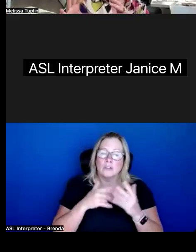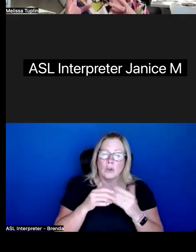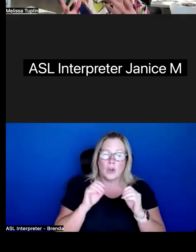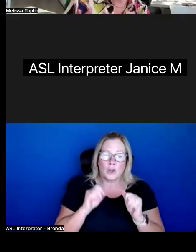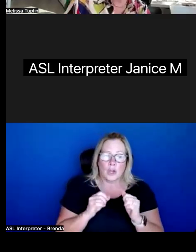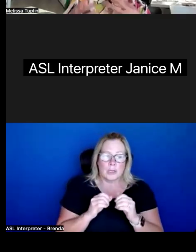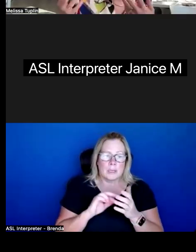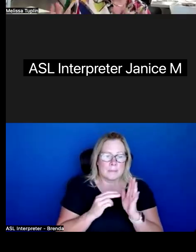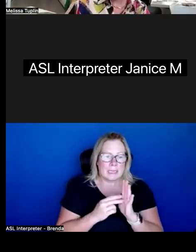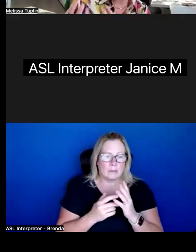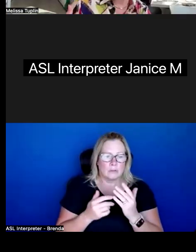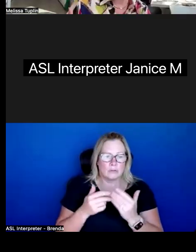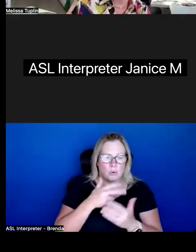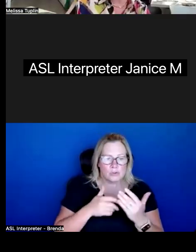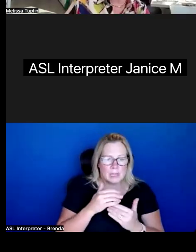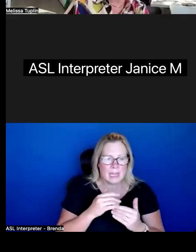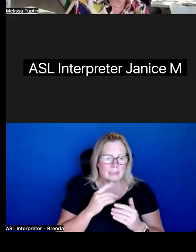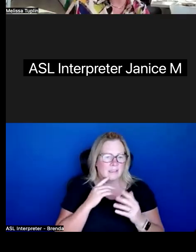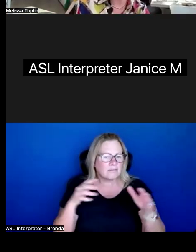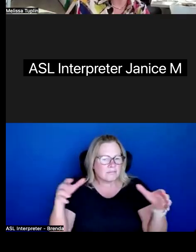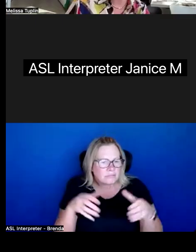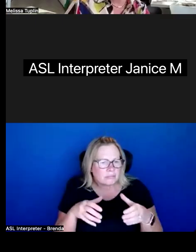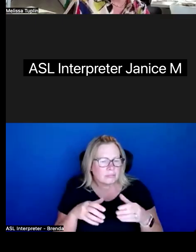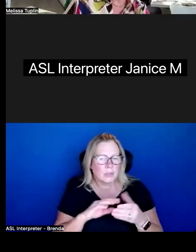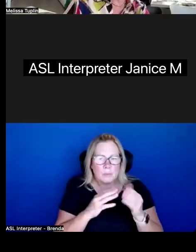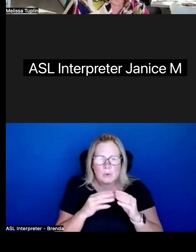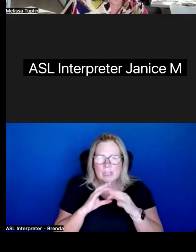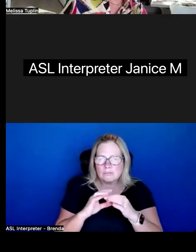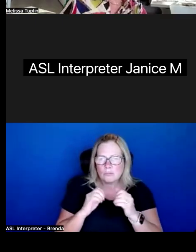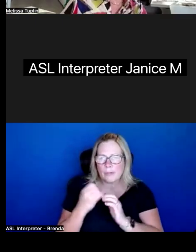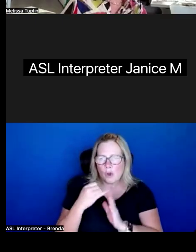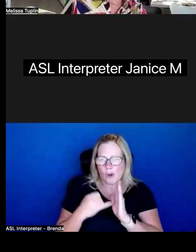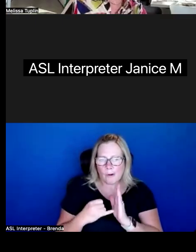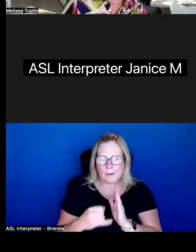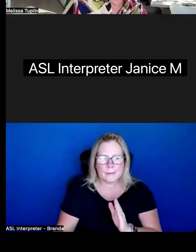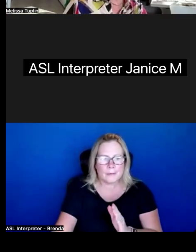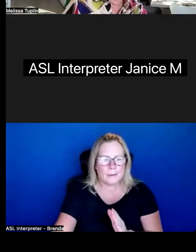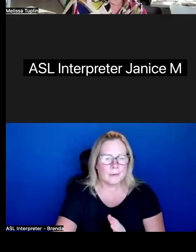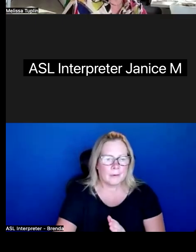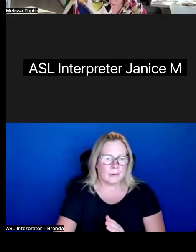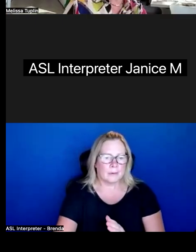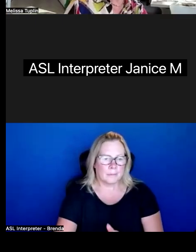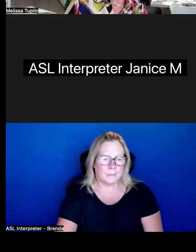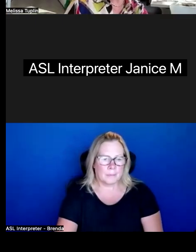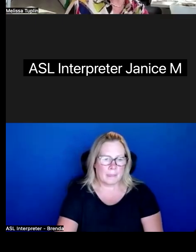the recreational kind of gathering of community around art, it could also refer to organizations